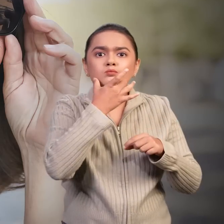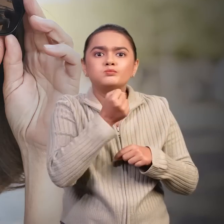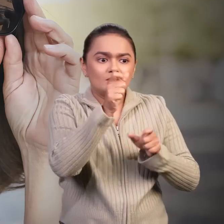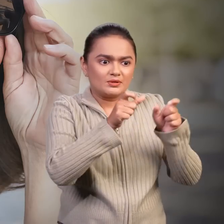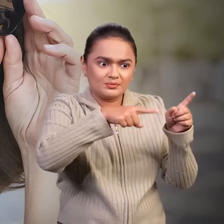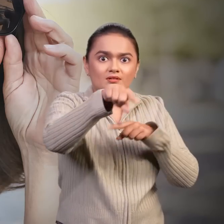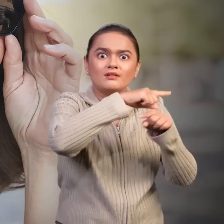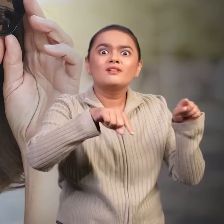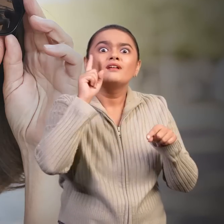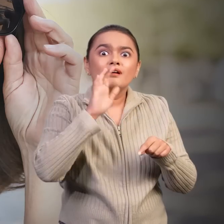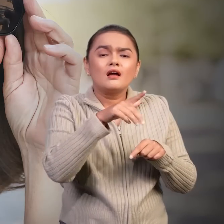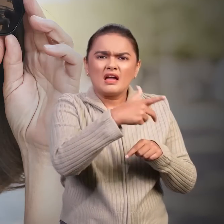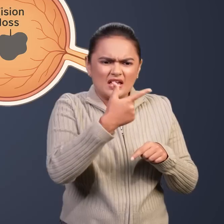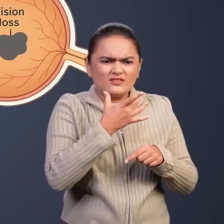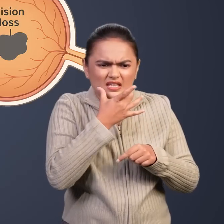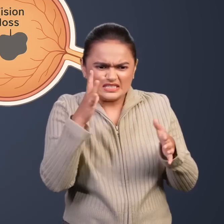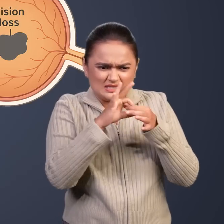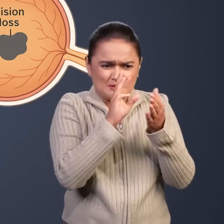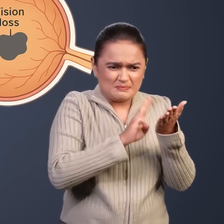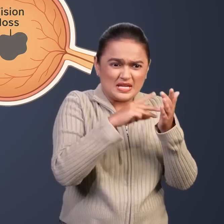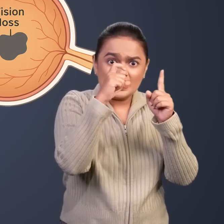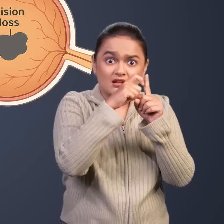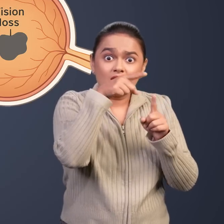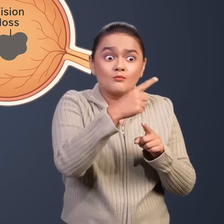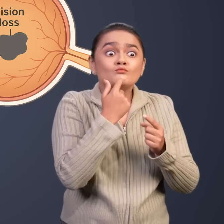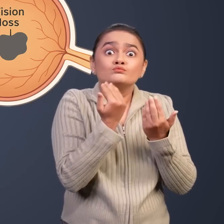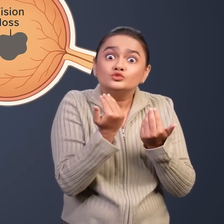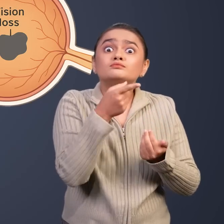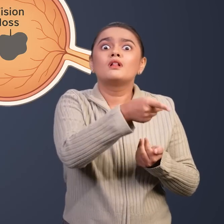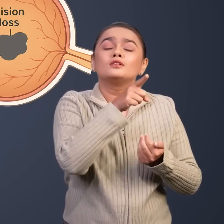who are prone to develop what we call age related macular degeneration